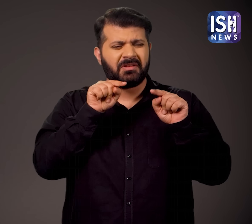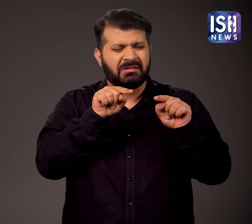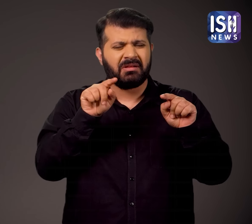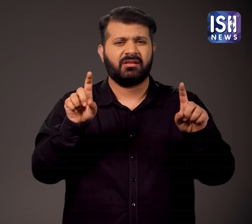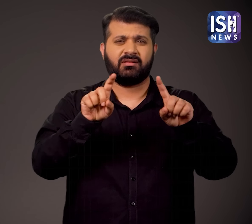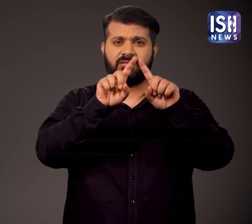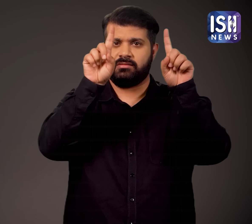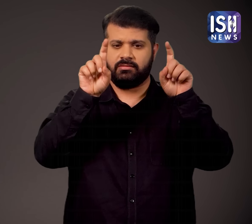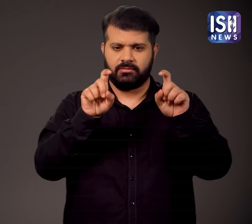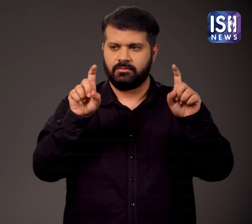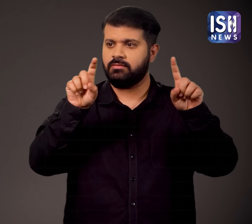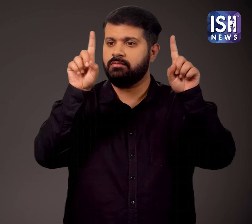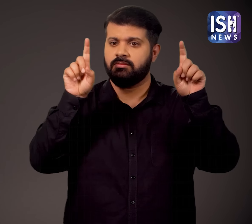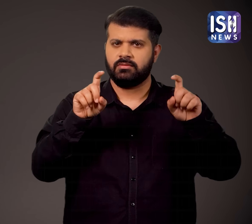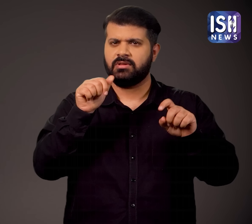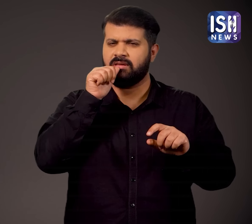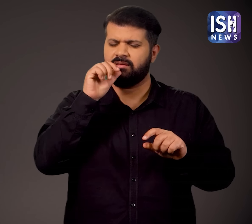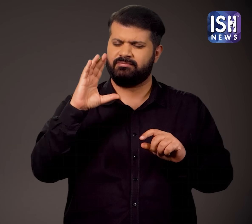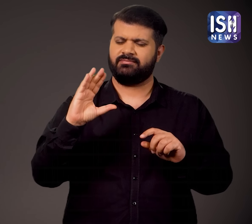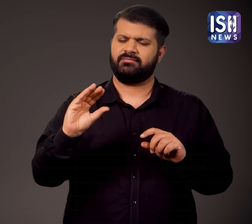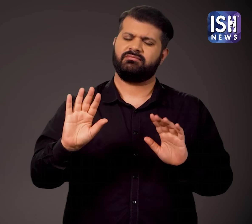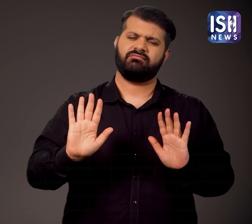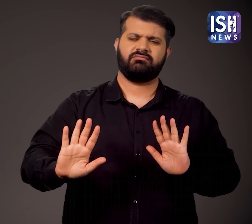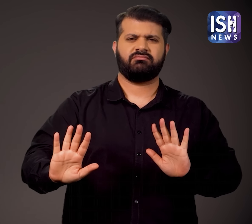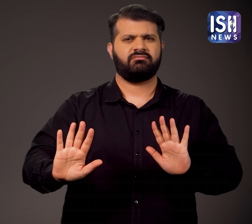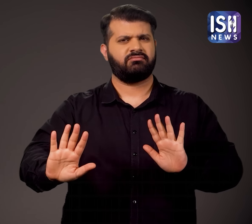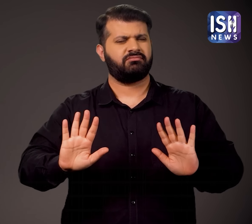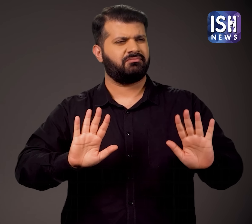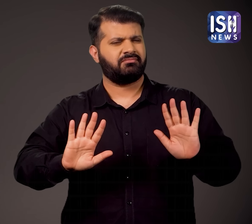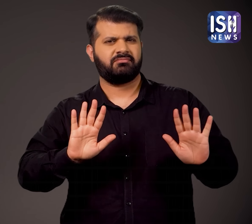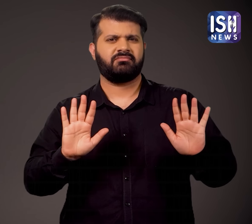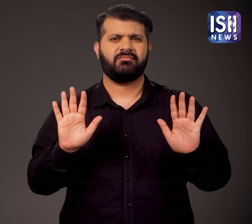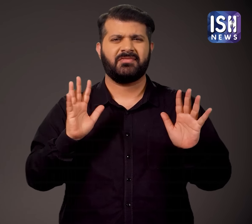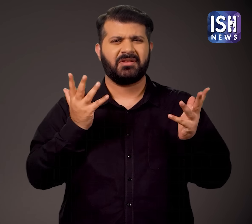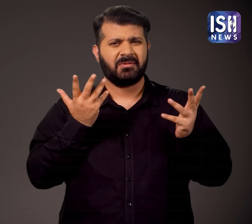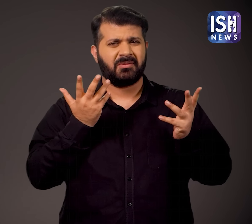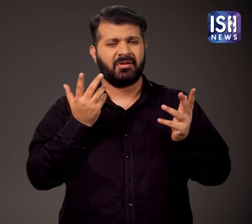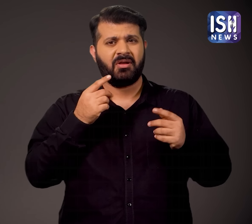Why are they drinking less?